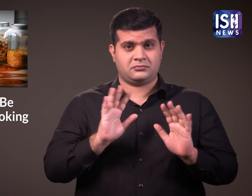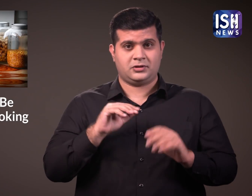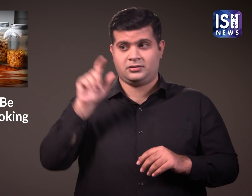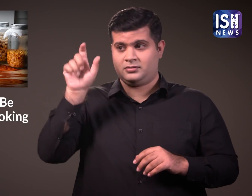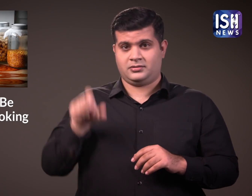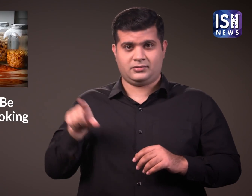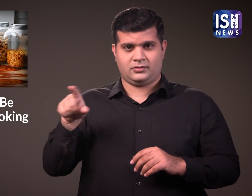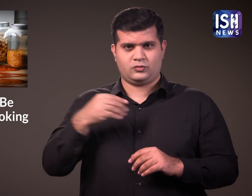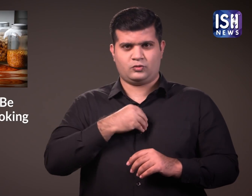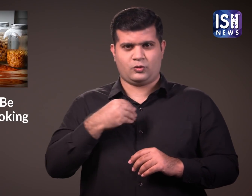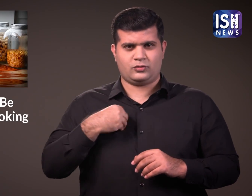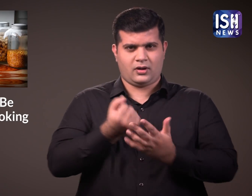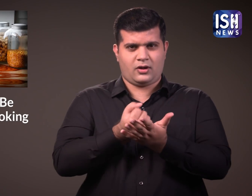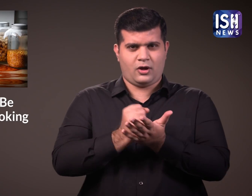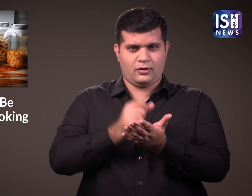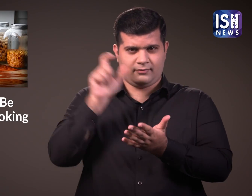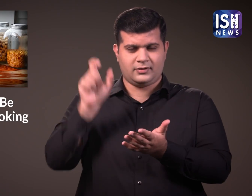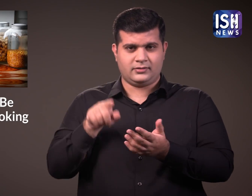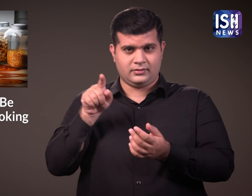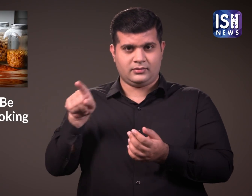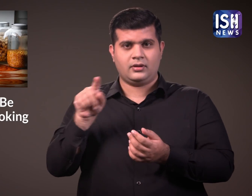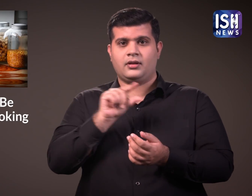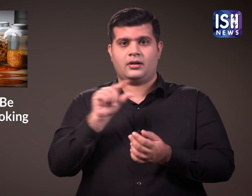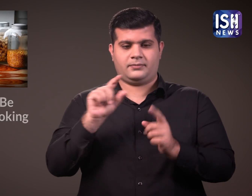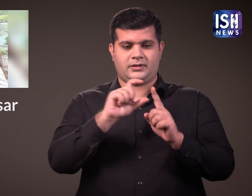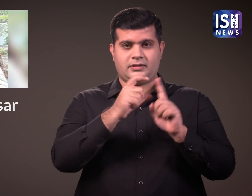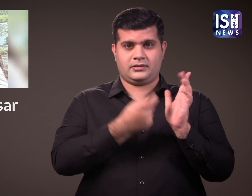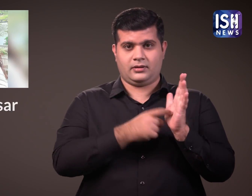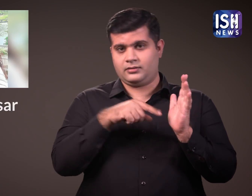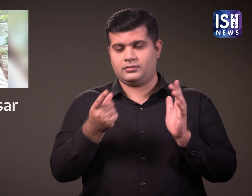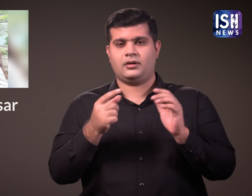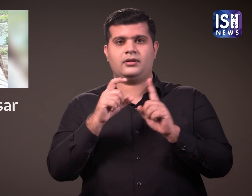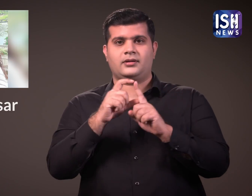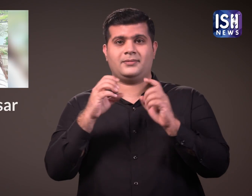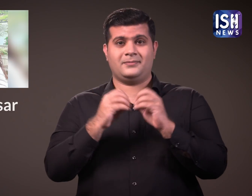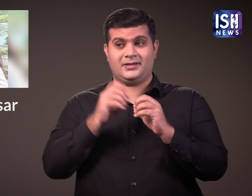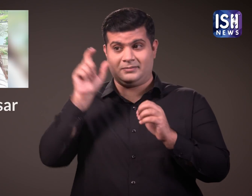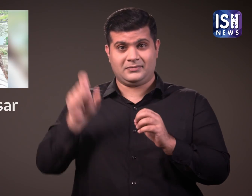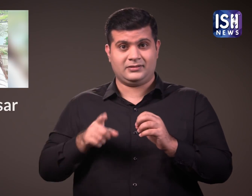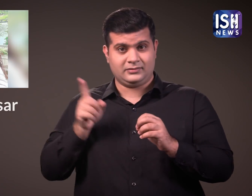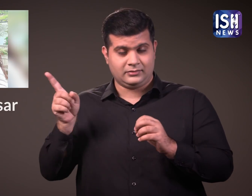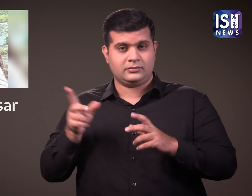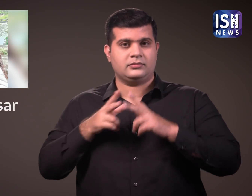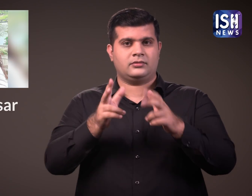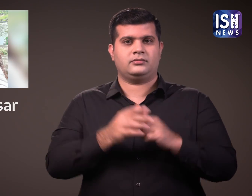Ayurveda expert Dr Dixa Bhavsar said that,